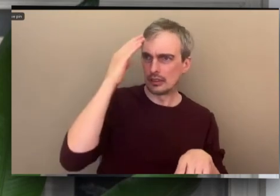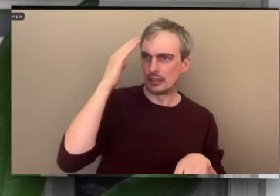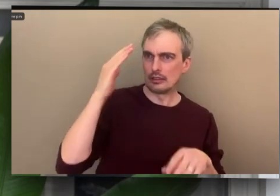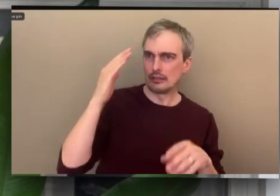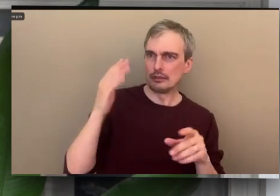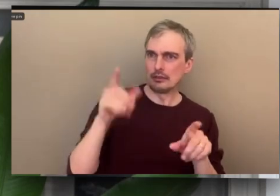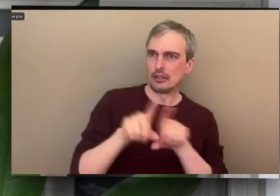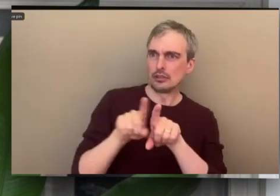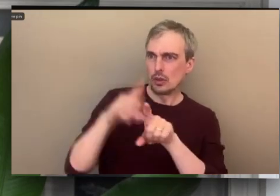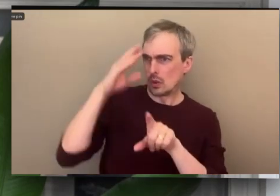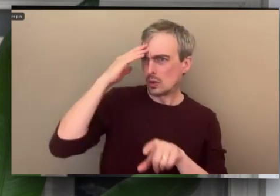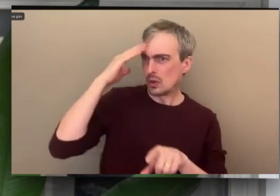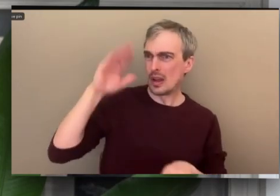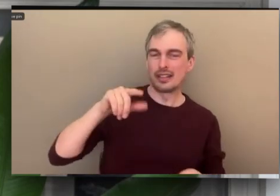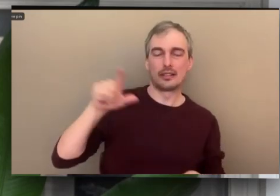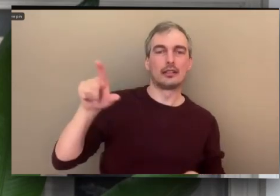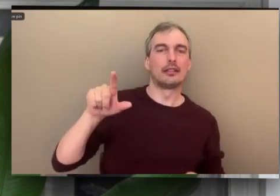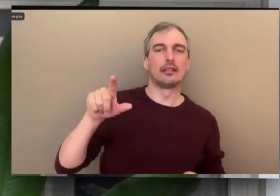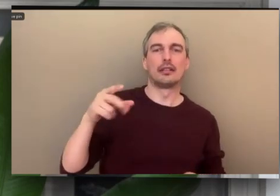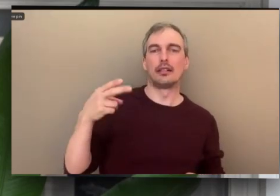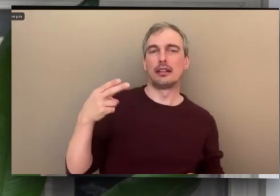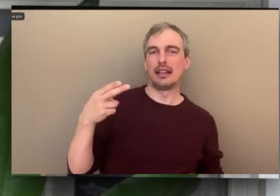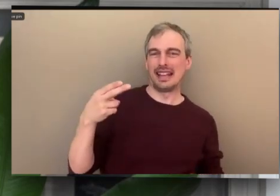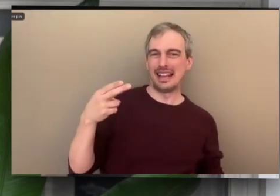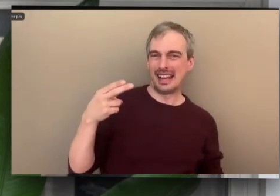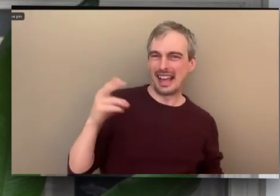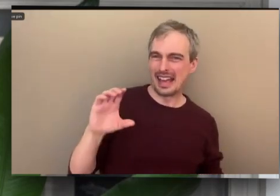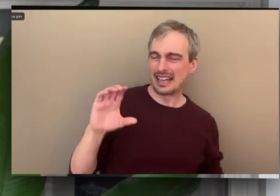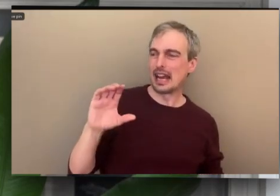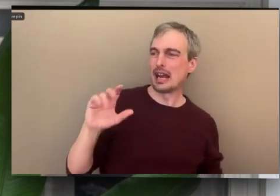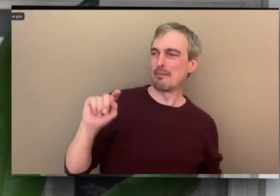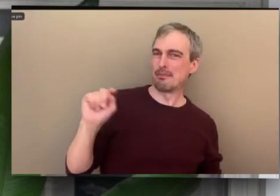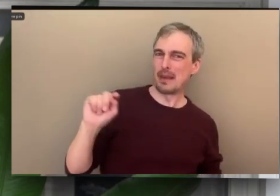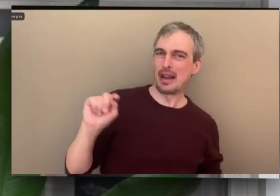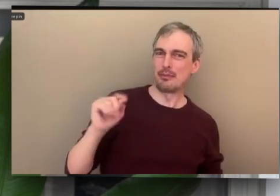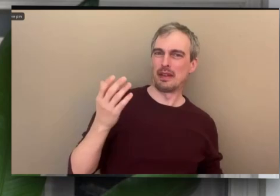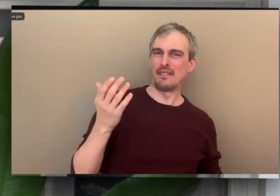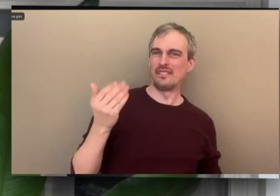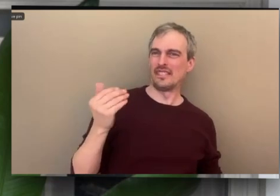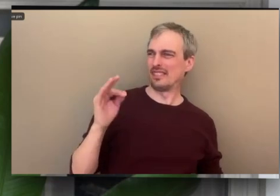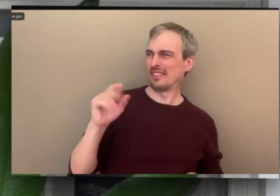That's a mindset change that doesn't happen overnight. So again, there's not a good answer I can give you.